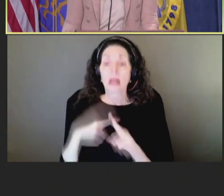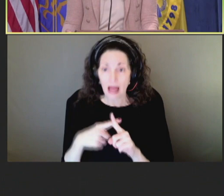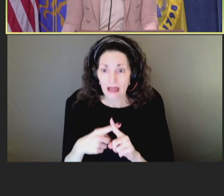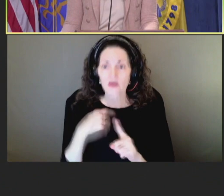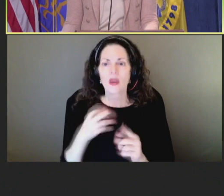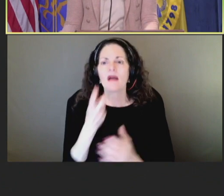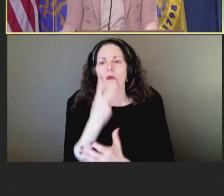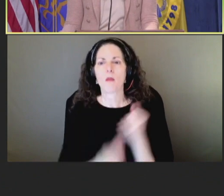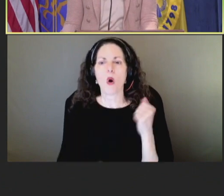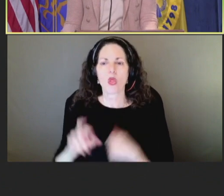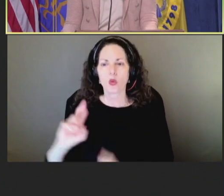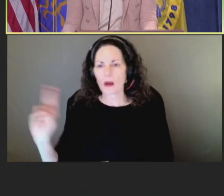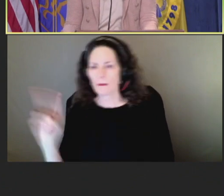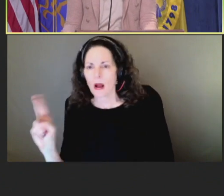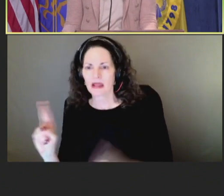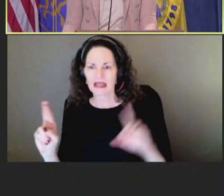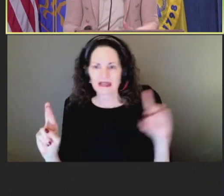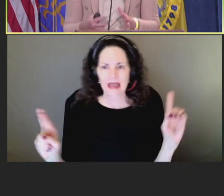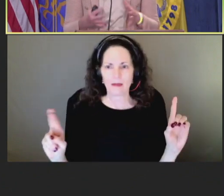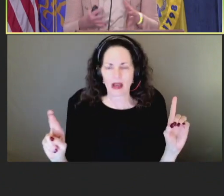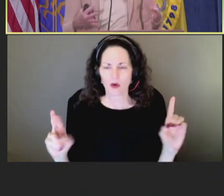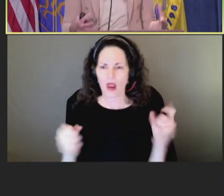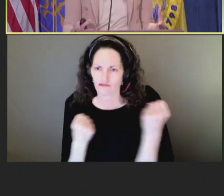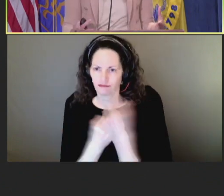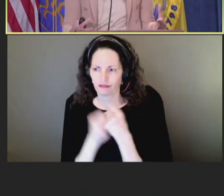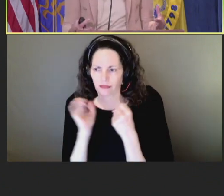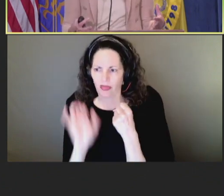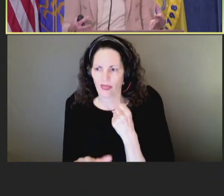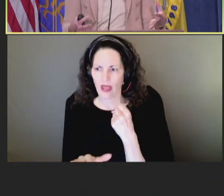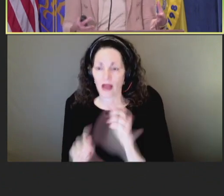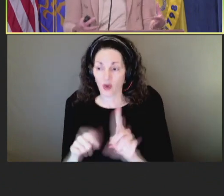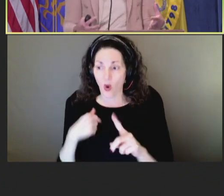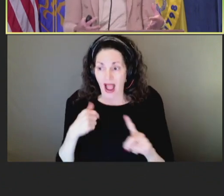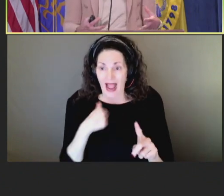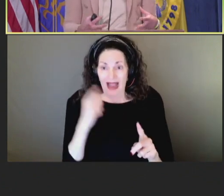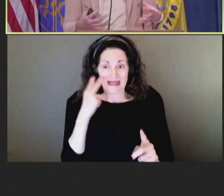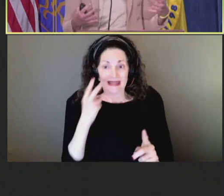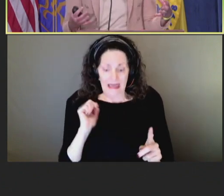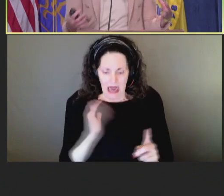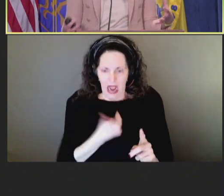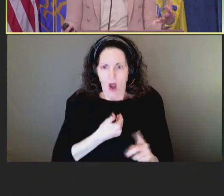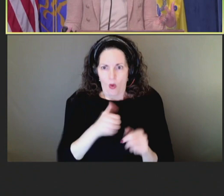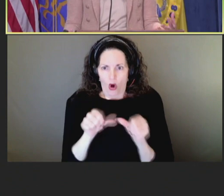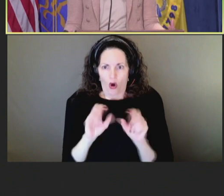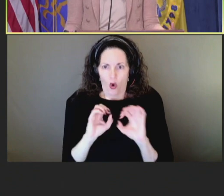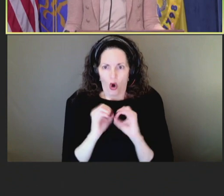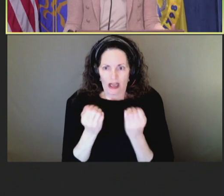So, what is Cancer Vaccine Coalition? ICS is the hub. So, we can bring all these pieces together: